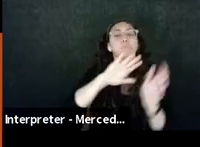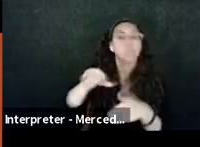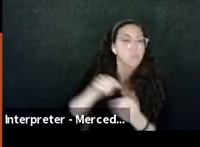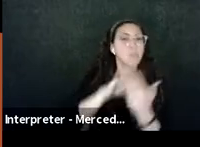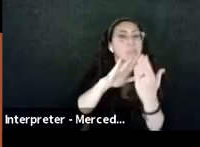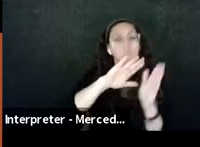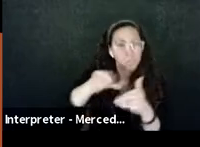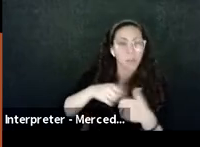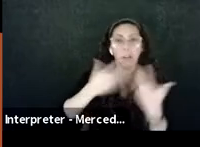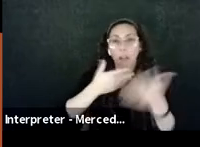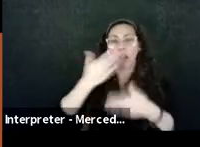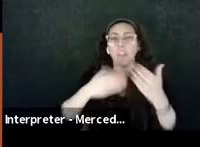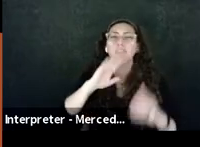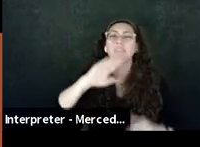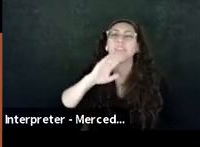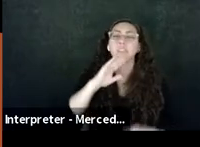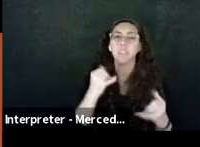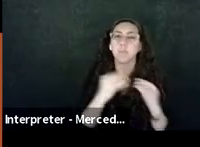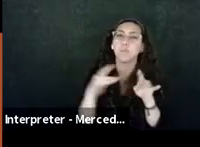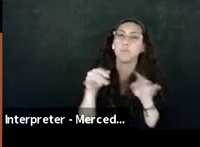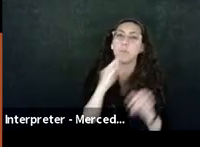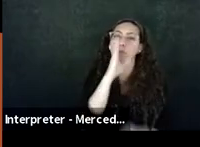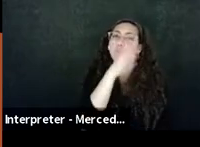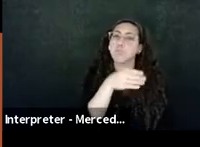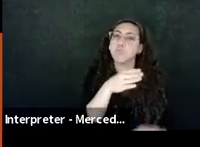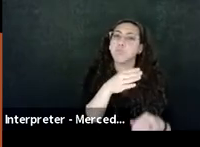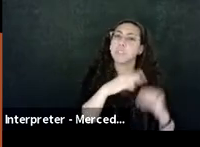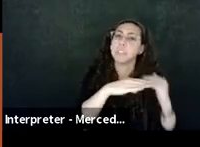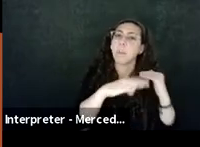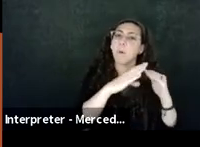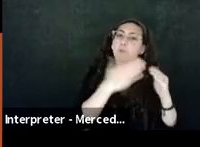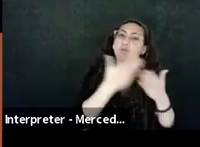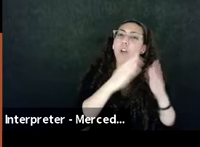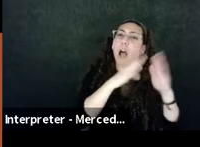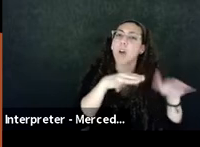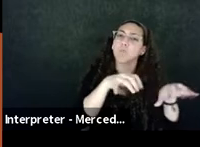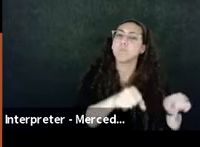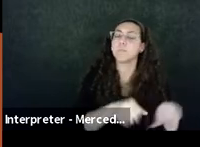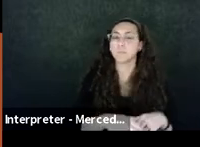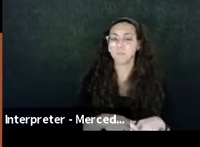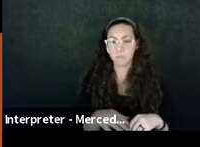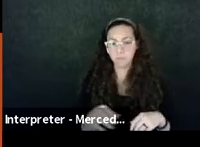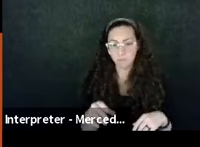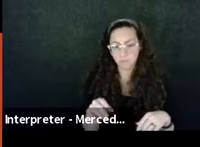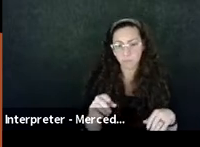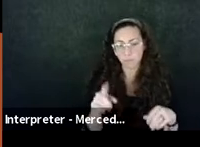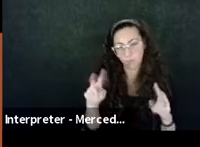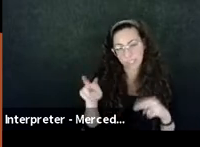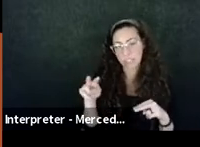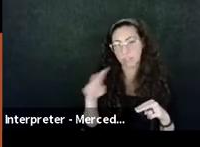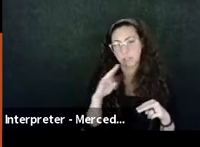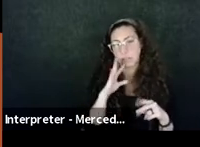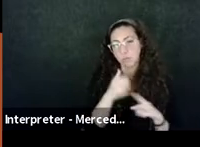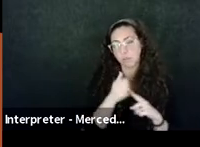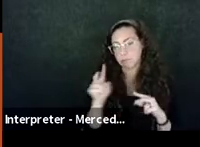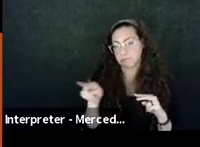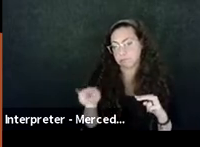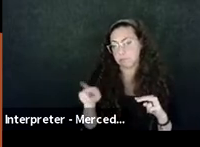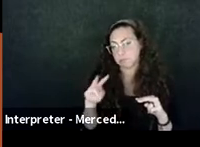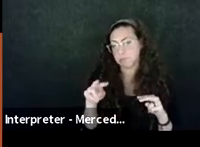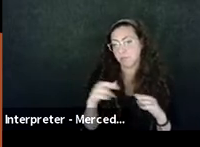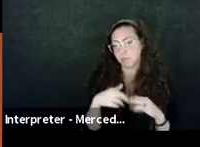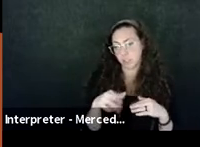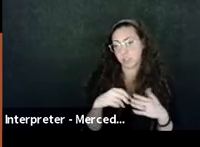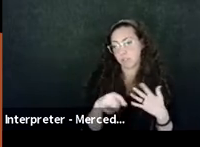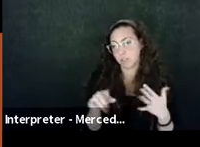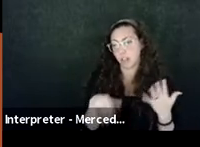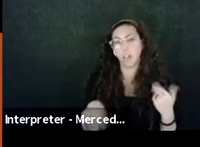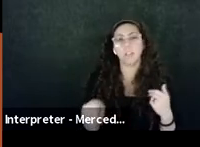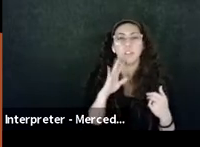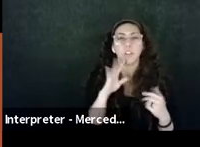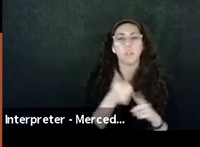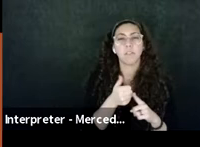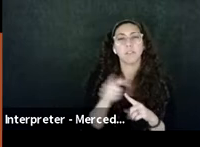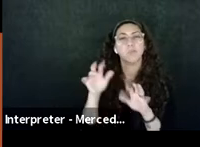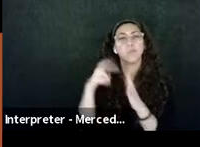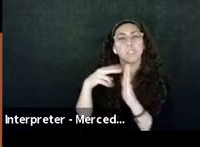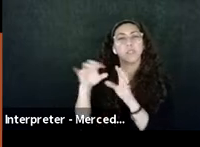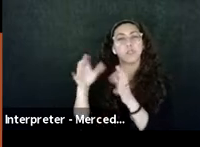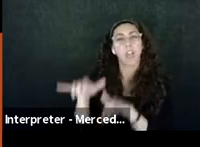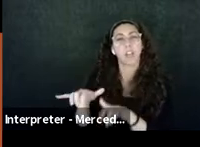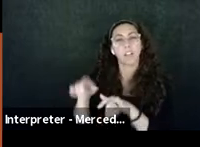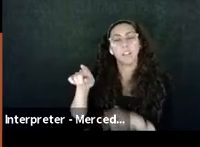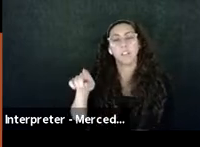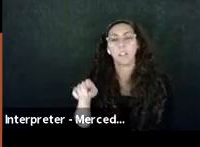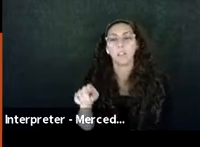Natalie Chavez: And so I'm going to just check here. If there's anything yeah multiple ways to refer. I think we address that and refer homeless and semester. Okay, so what I'm going to do is, um, is it through sex services office.